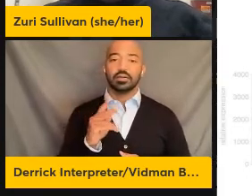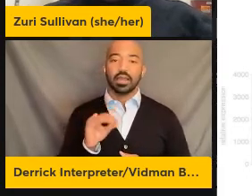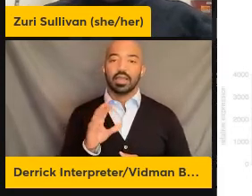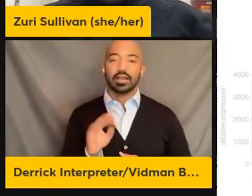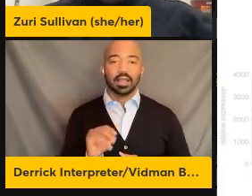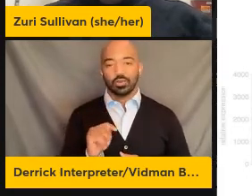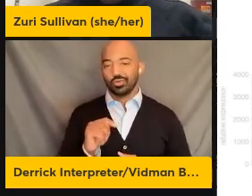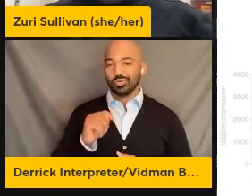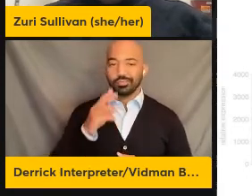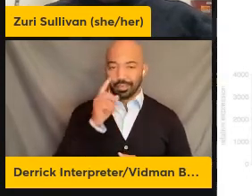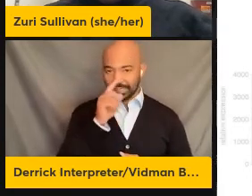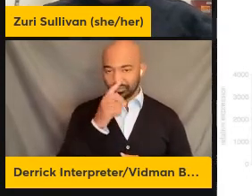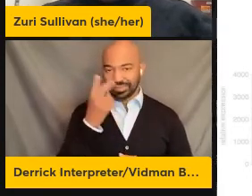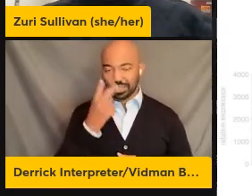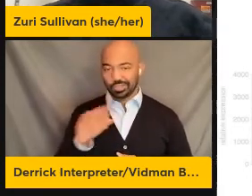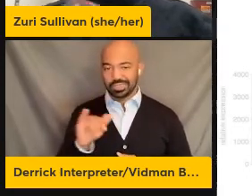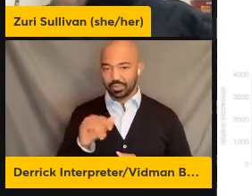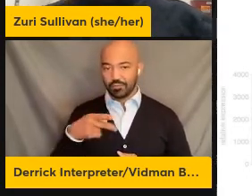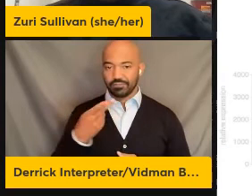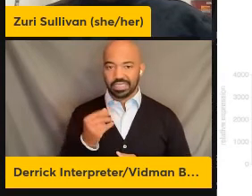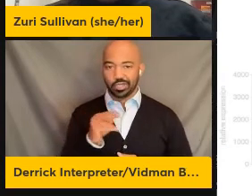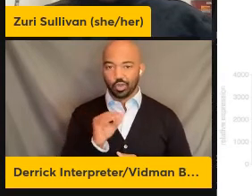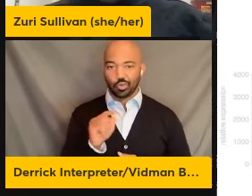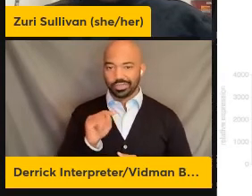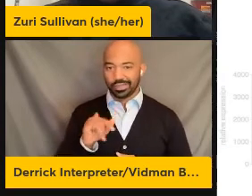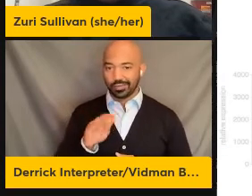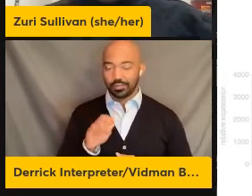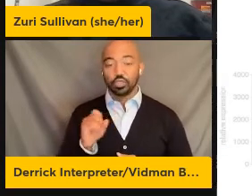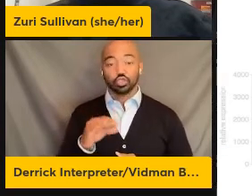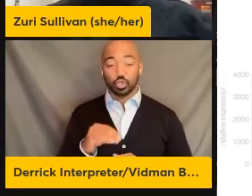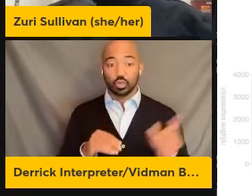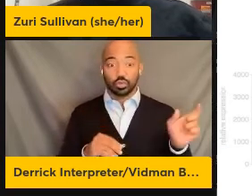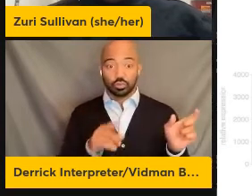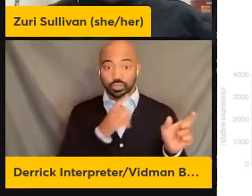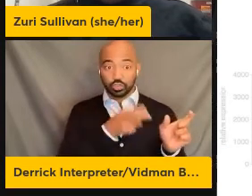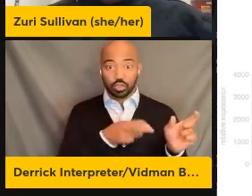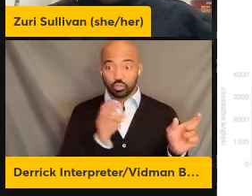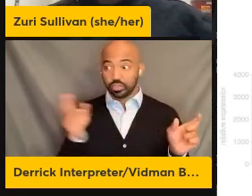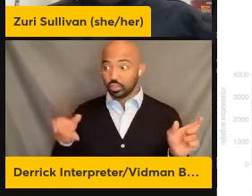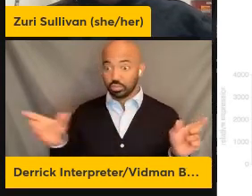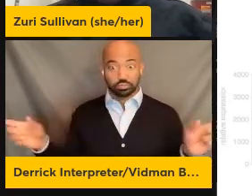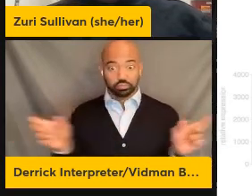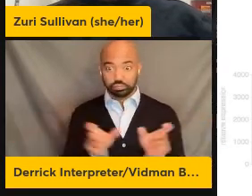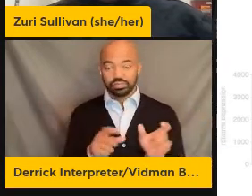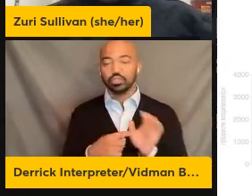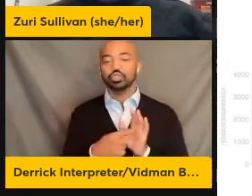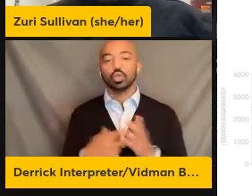saw a similar phenotype. And so these two results together indicated that a T cell was responsible for the regulation of